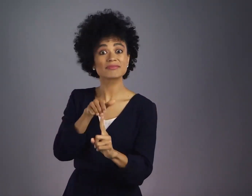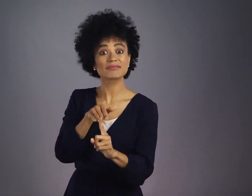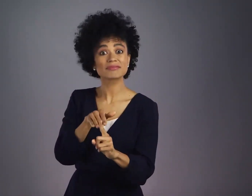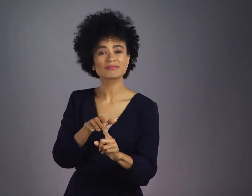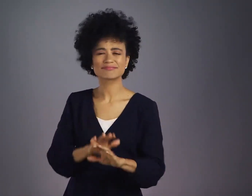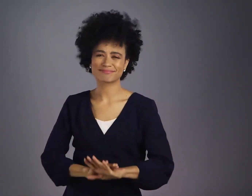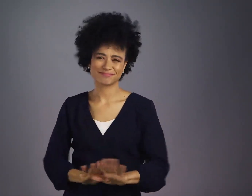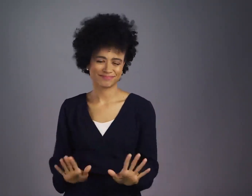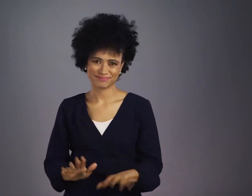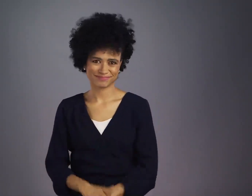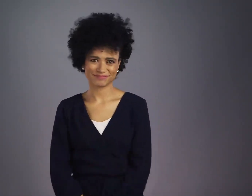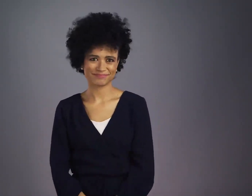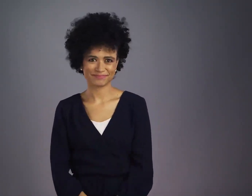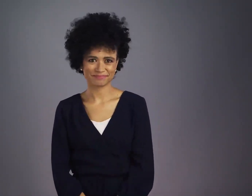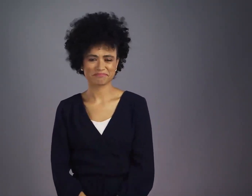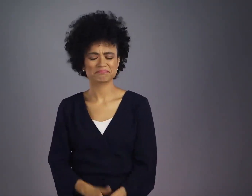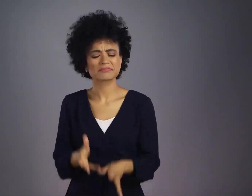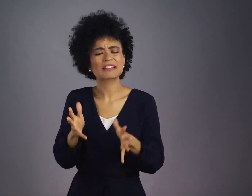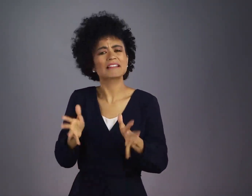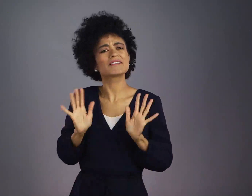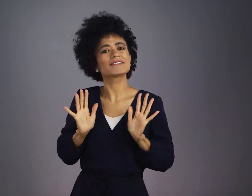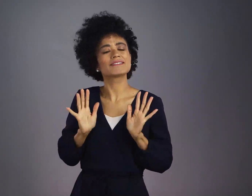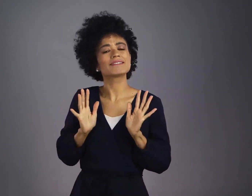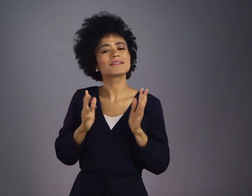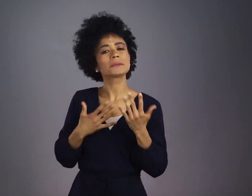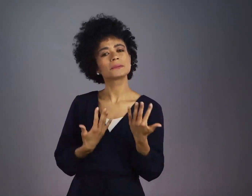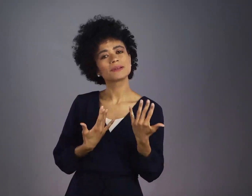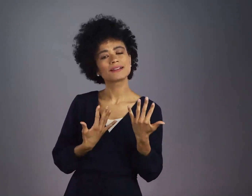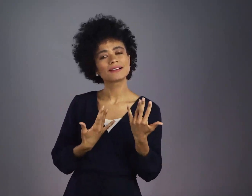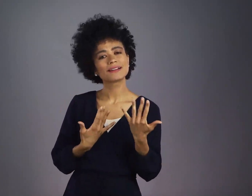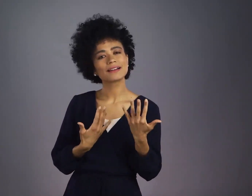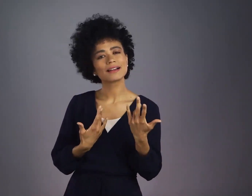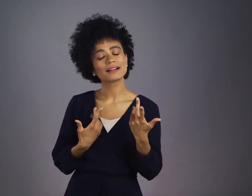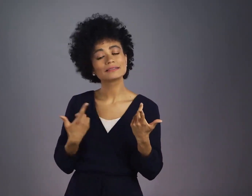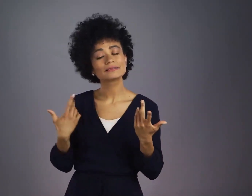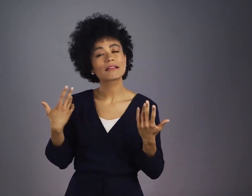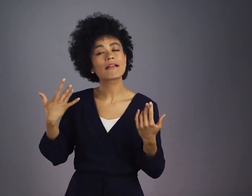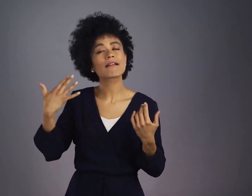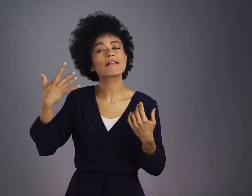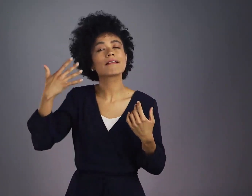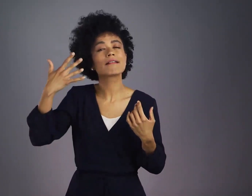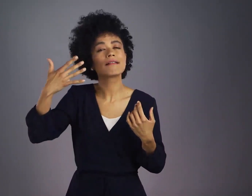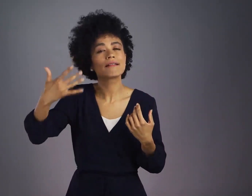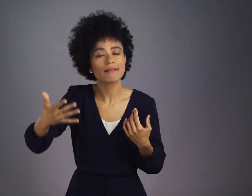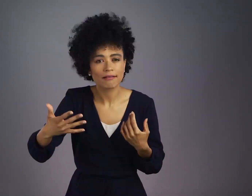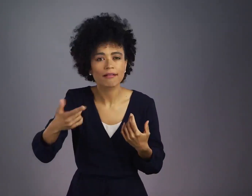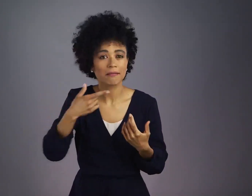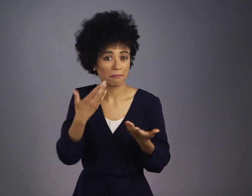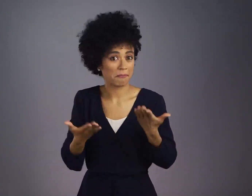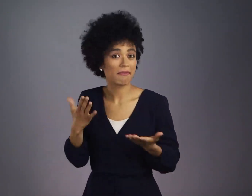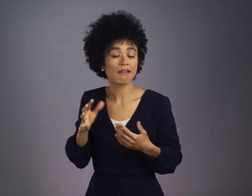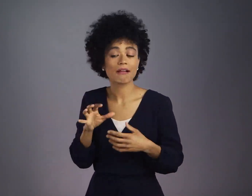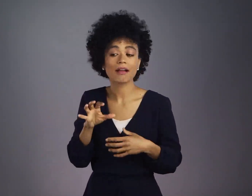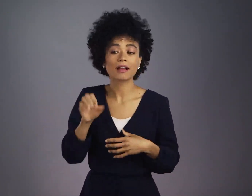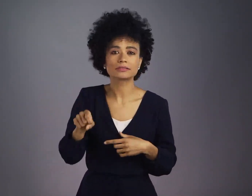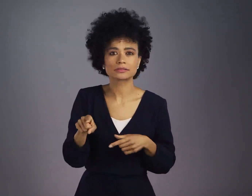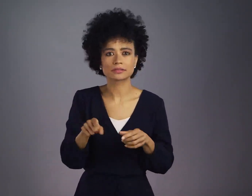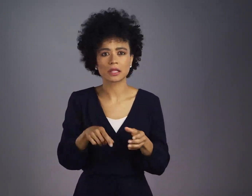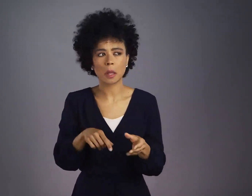He knows that thousands of men, much like himself, have recovered. But don't remind him of this after he has been drinking,